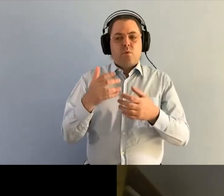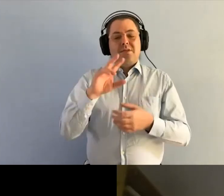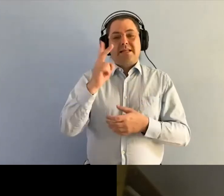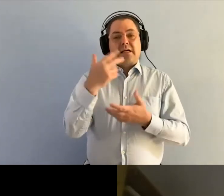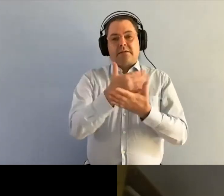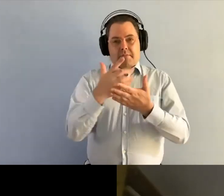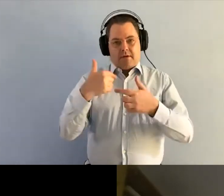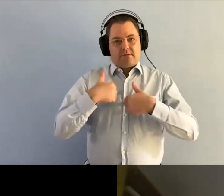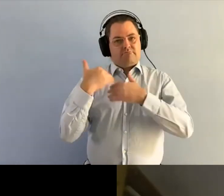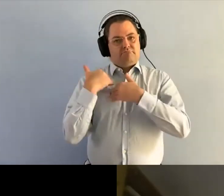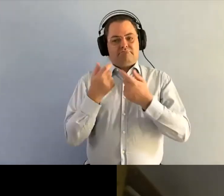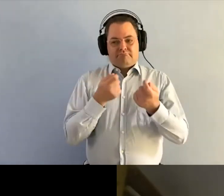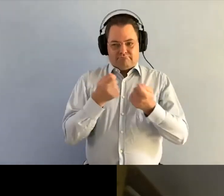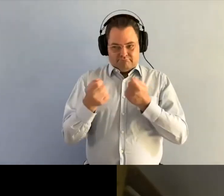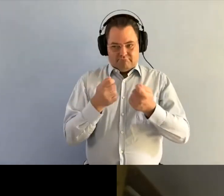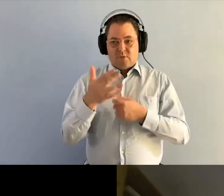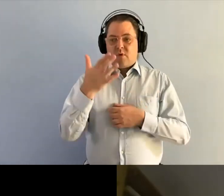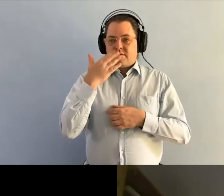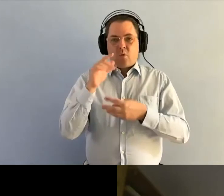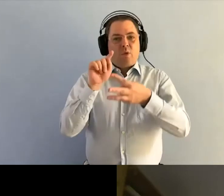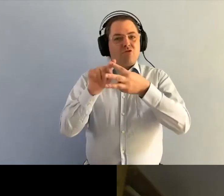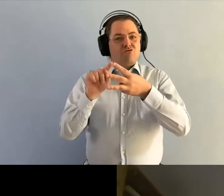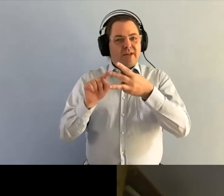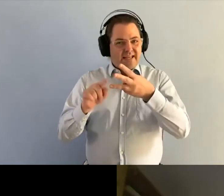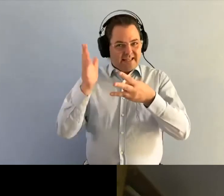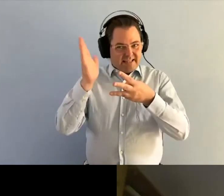of the co-chairs